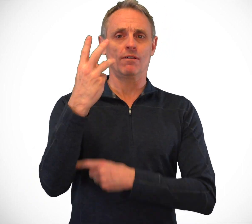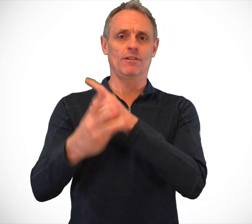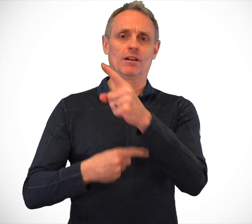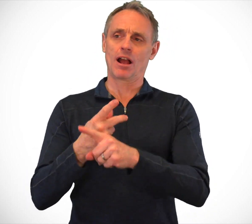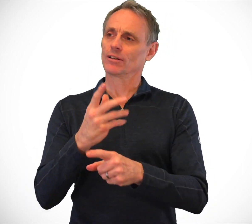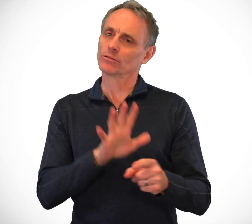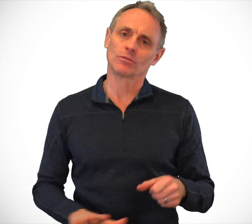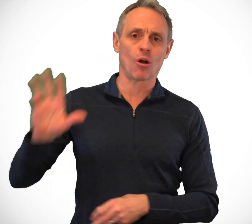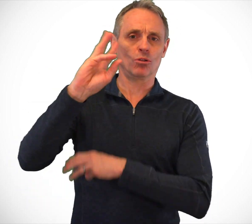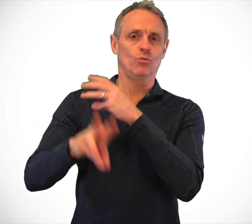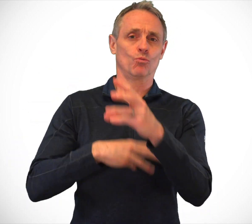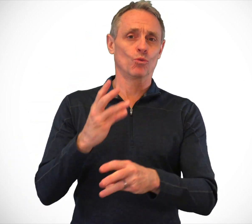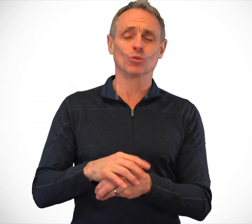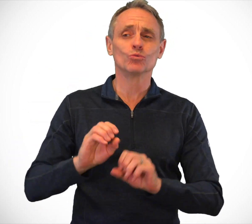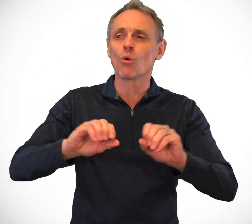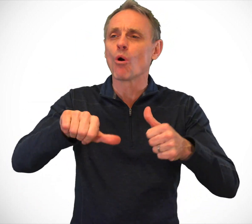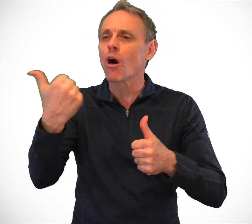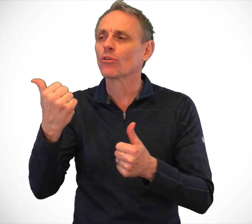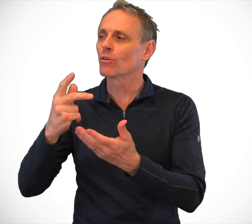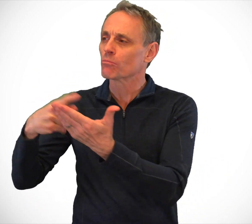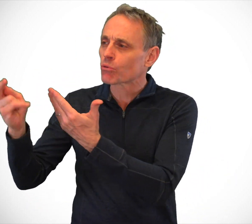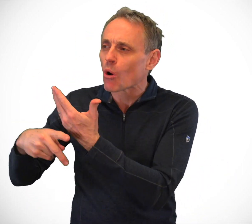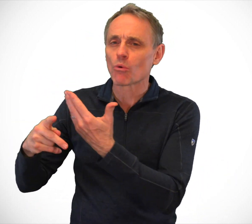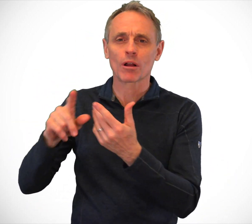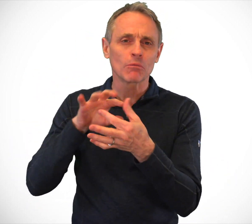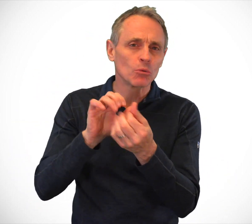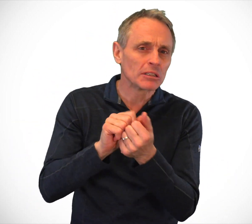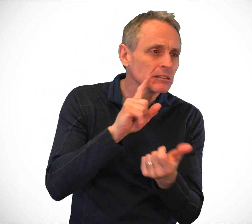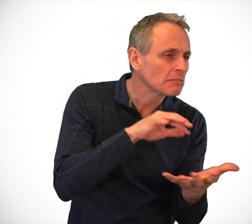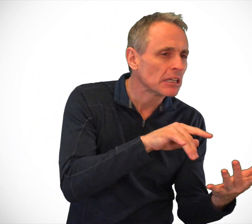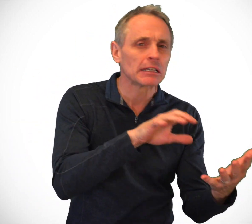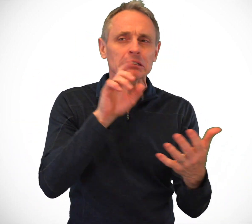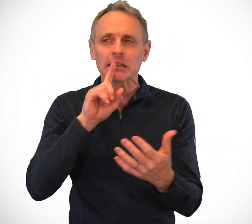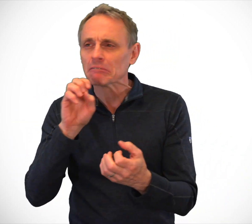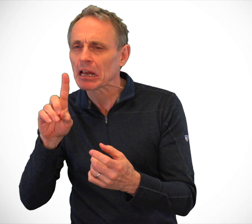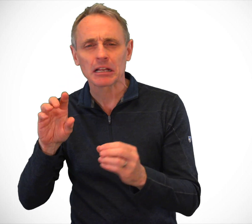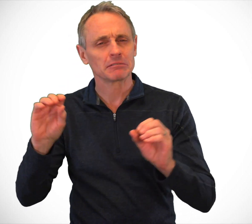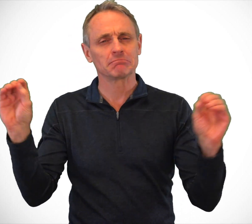it in the world. There is no other Deaf Studies program that matches or comes equal to what we offer.